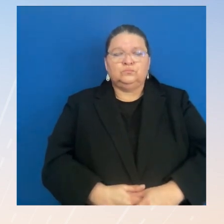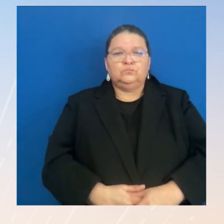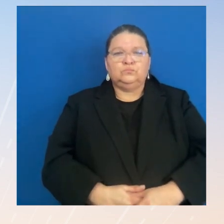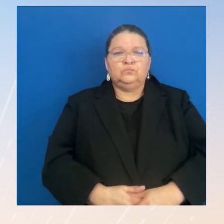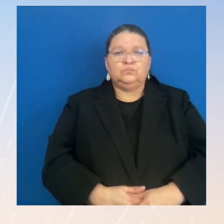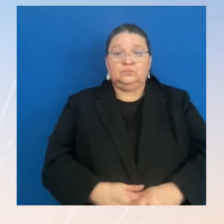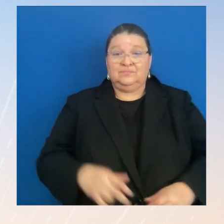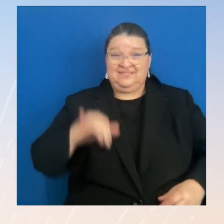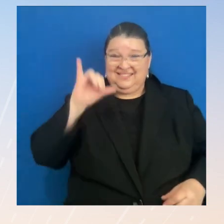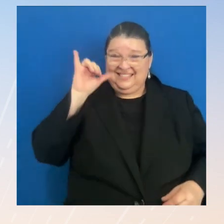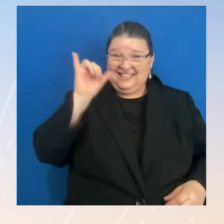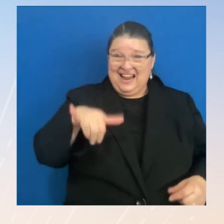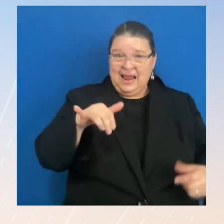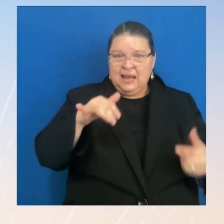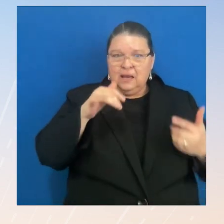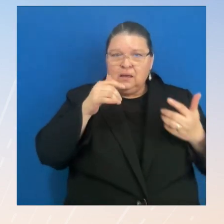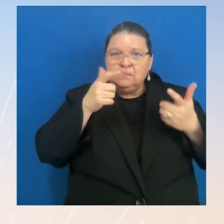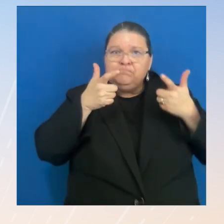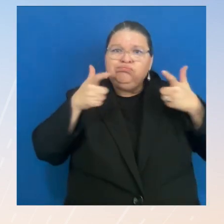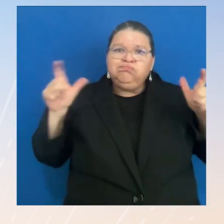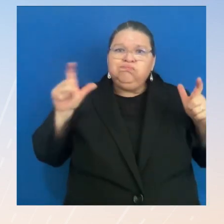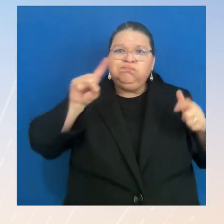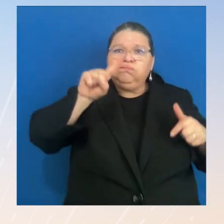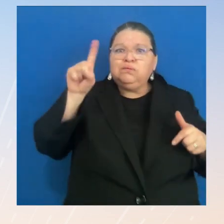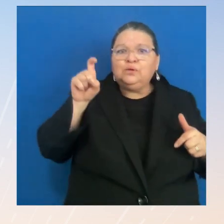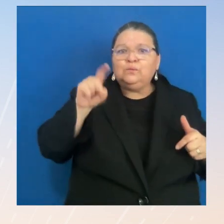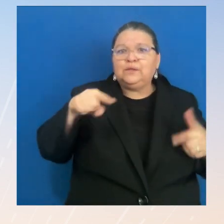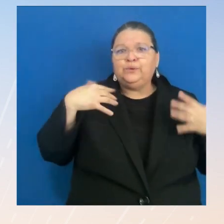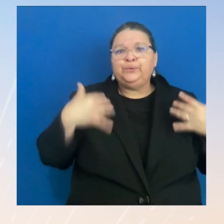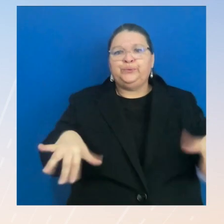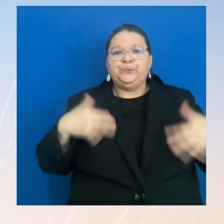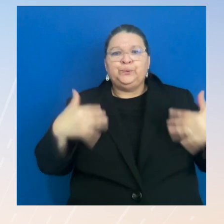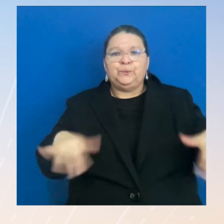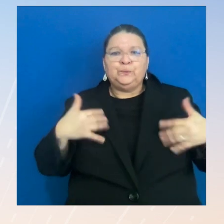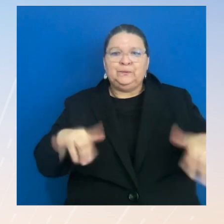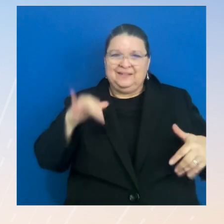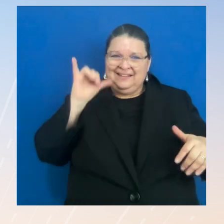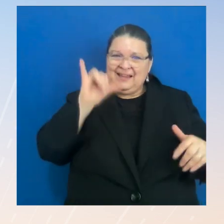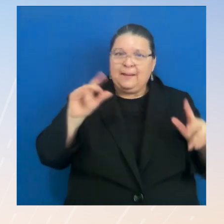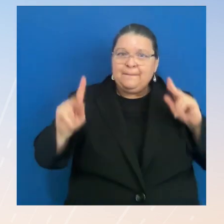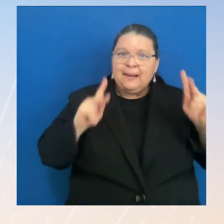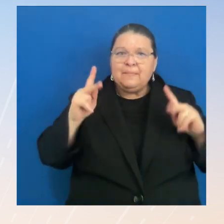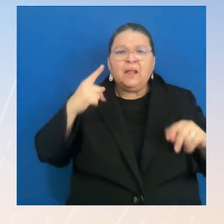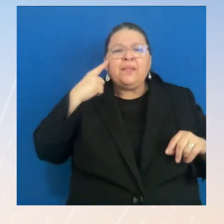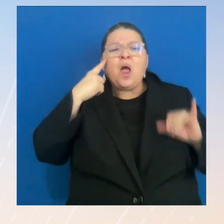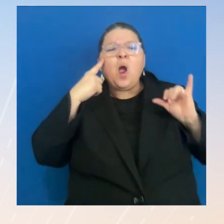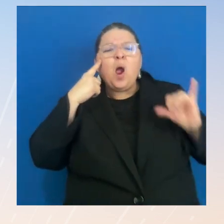and that that may be mistaken as escalatory. The Press: So the fact that they would take off from a Polish base,